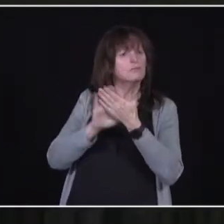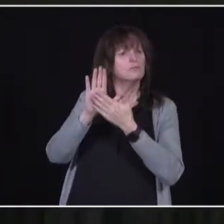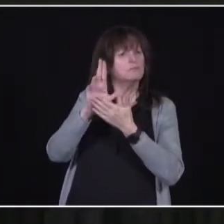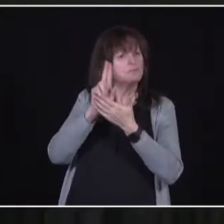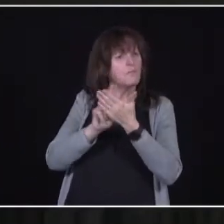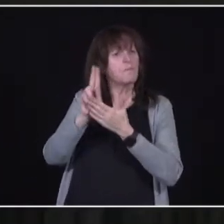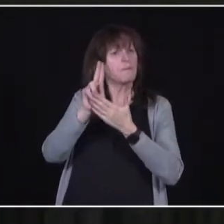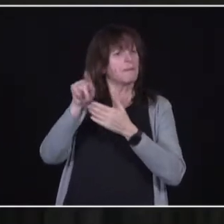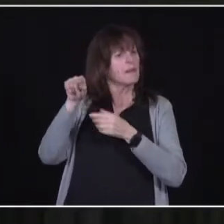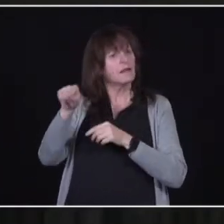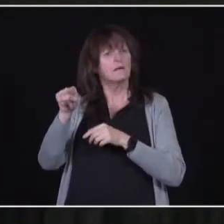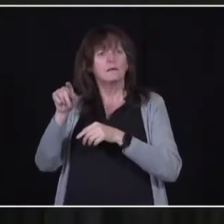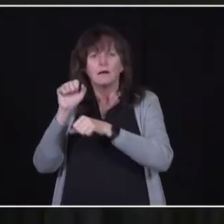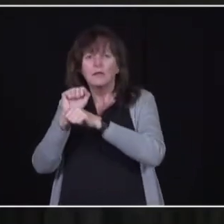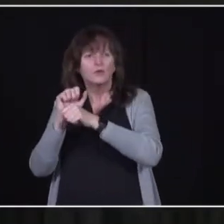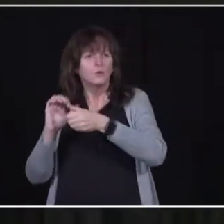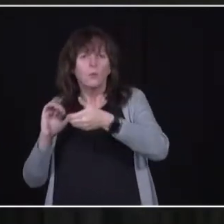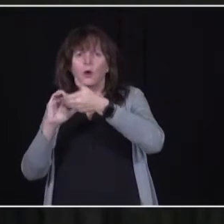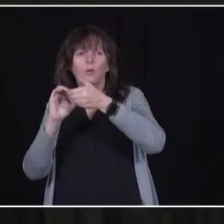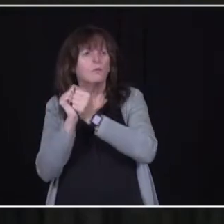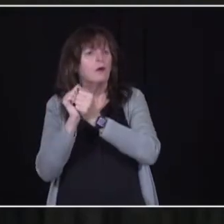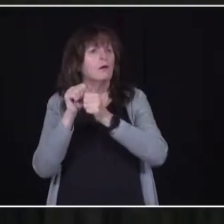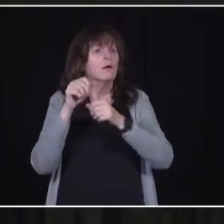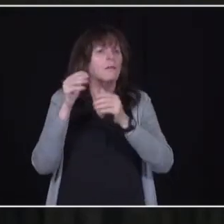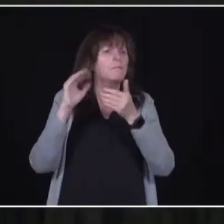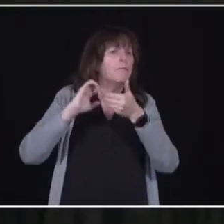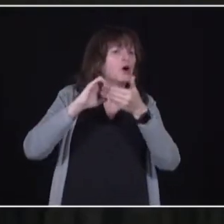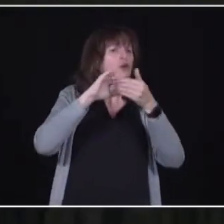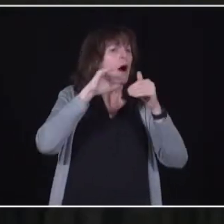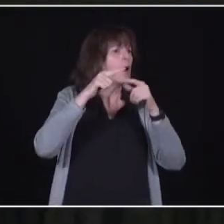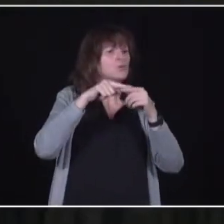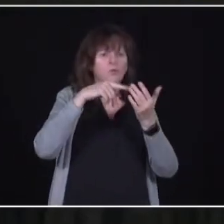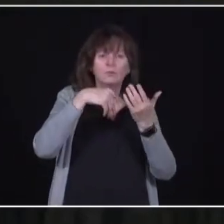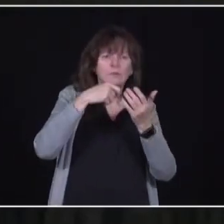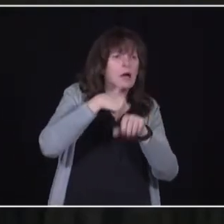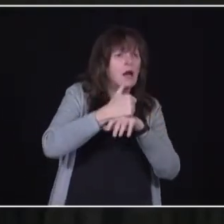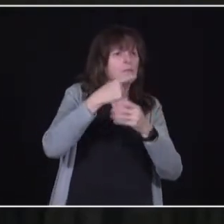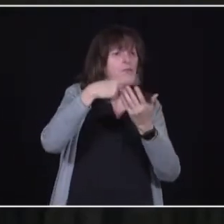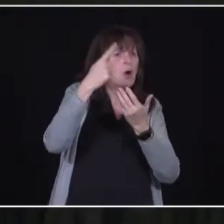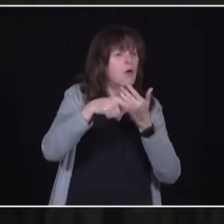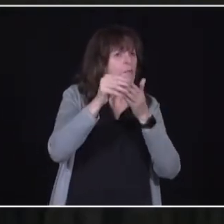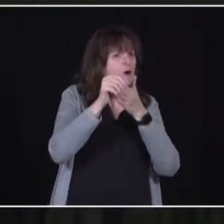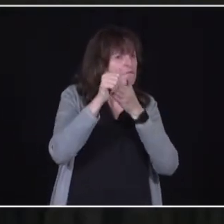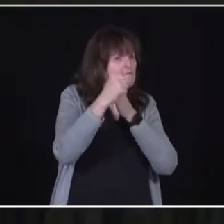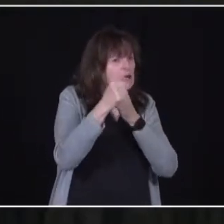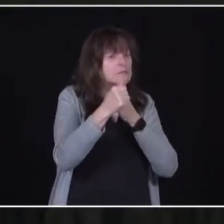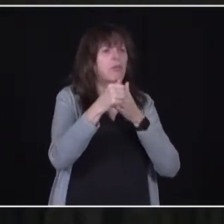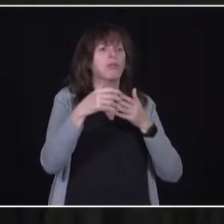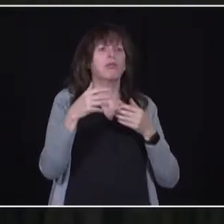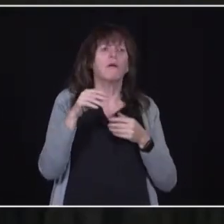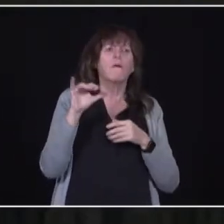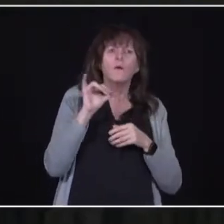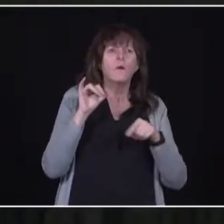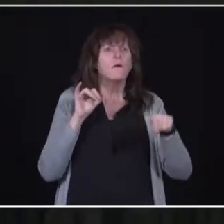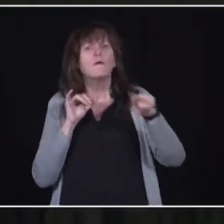supporting the positive sector and continue to work with partners to create programs that are flexible and responsive to labour market needs.